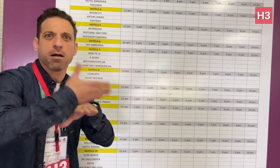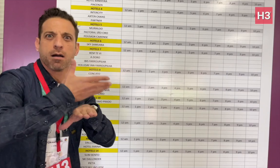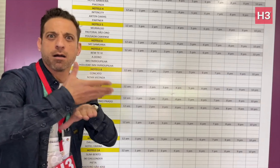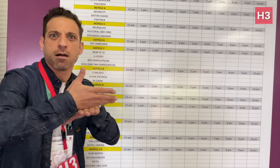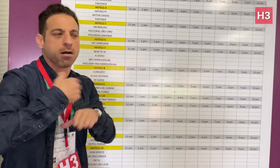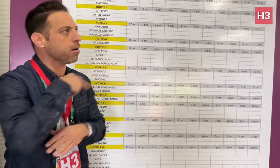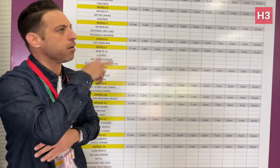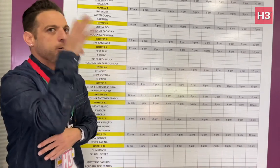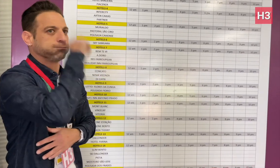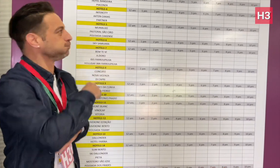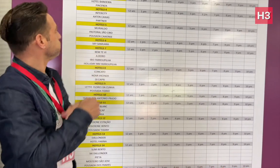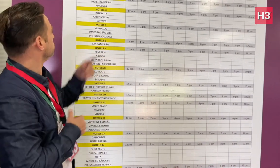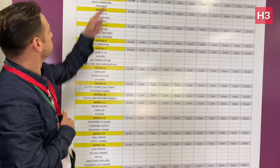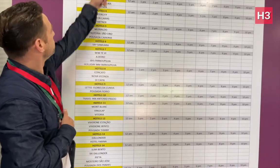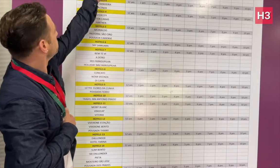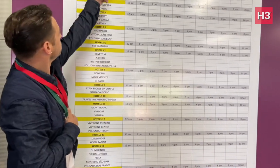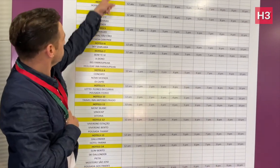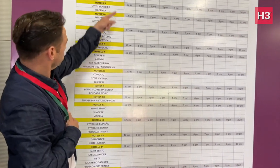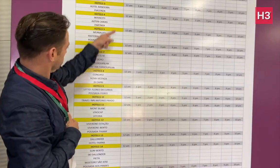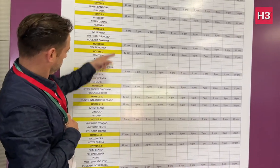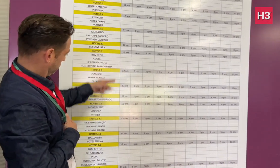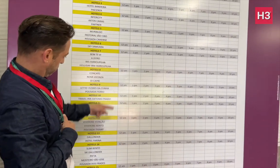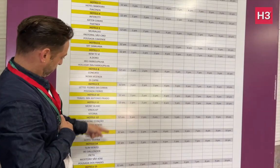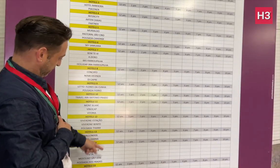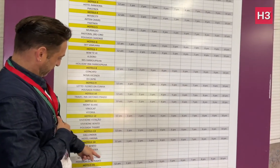and routes on the list.